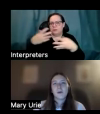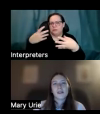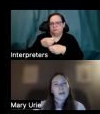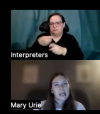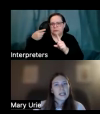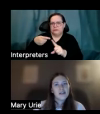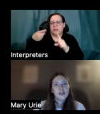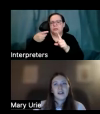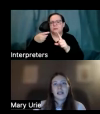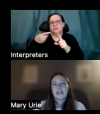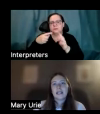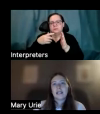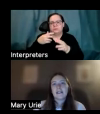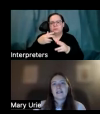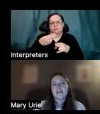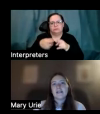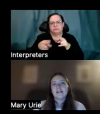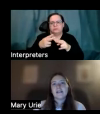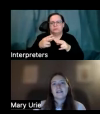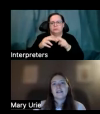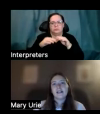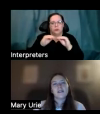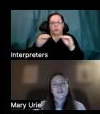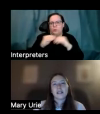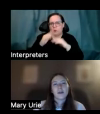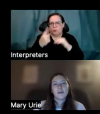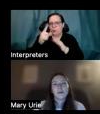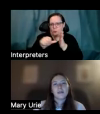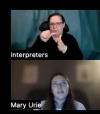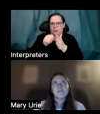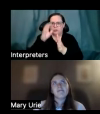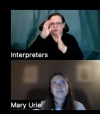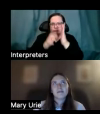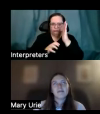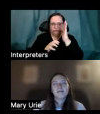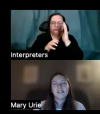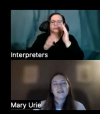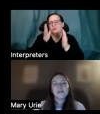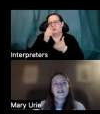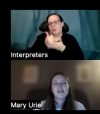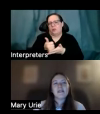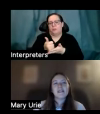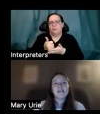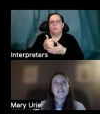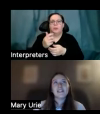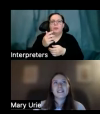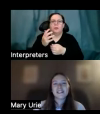more than a page. And that'll just help include increased the